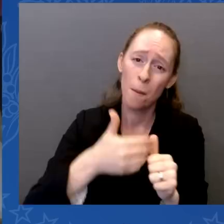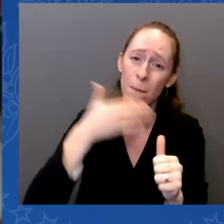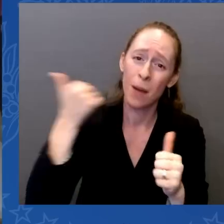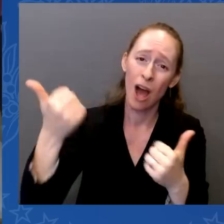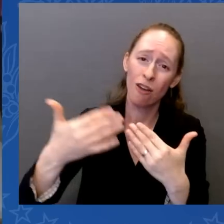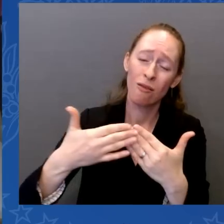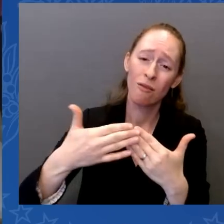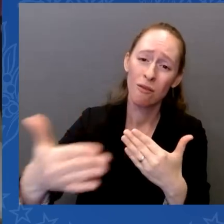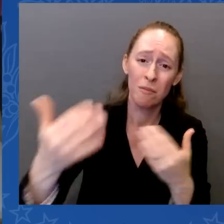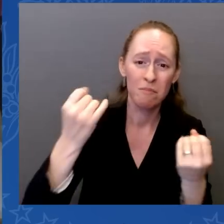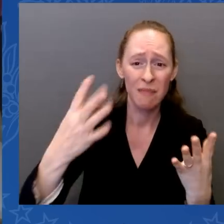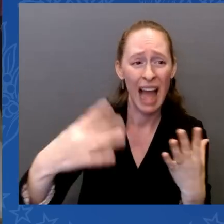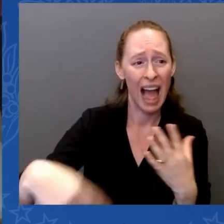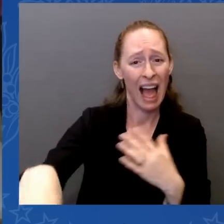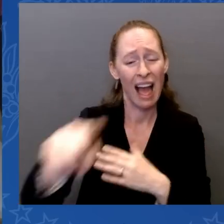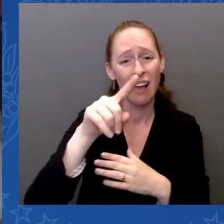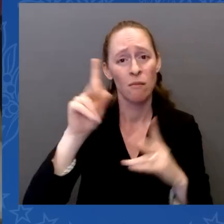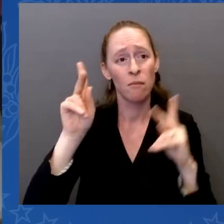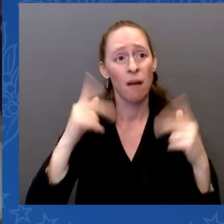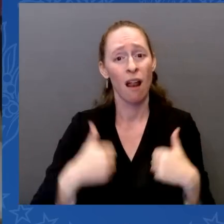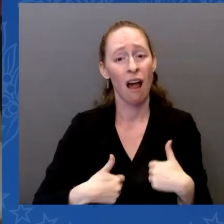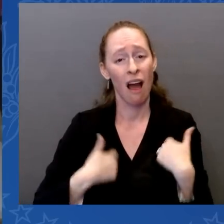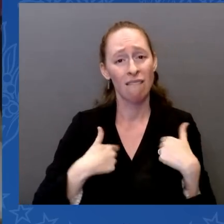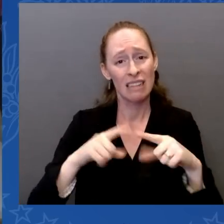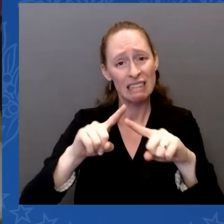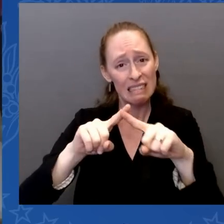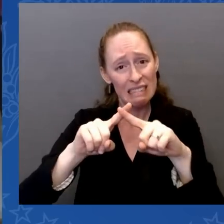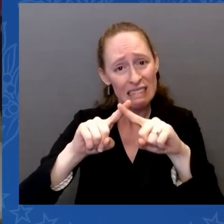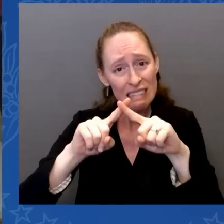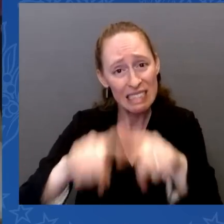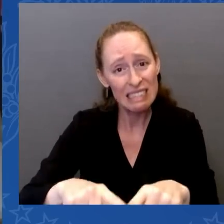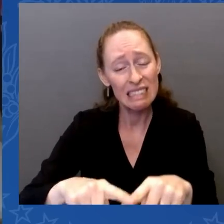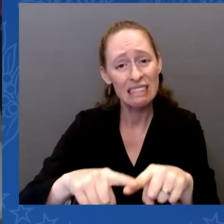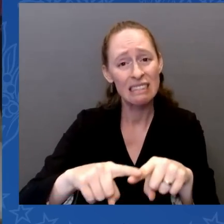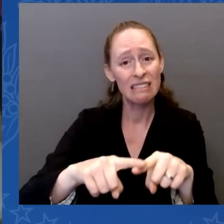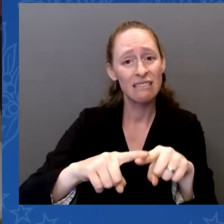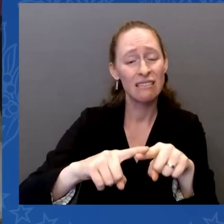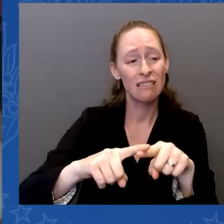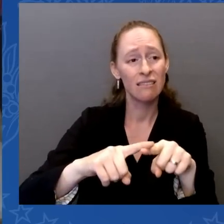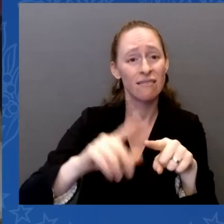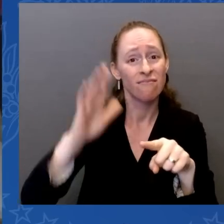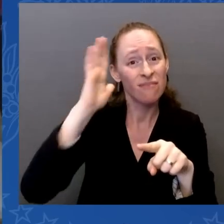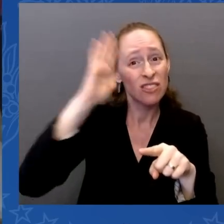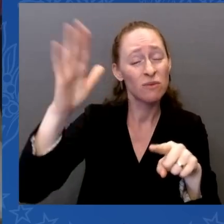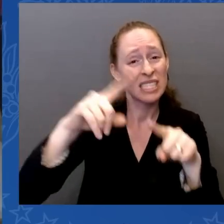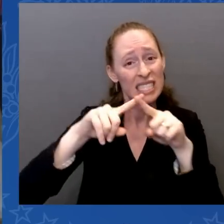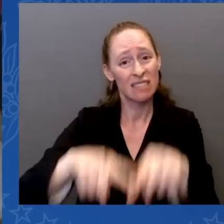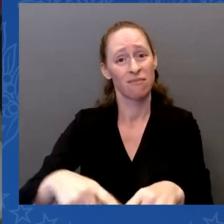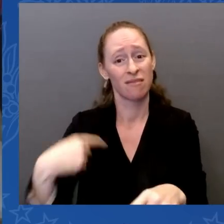And I'm confident -- I'm absolutely confident we can get it done. God bless you all. And may God protect our troops.